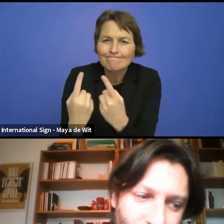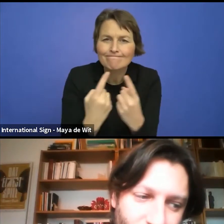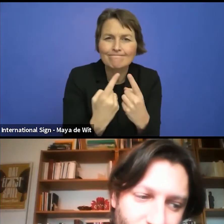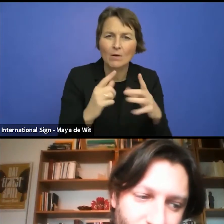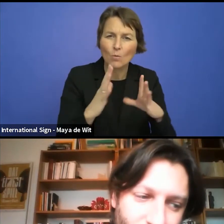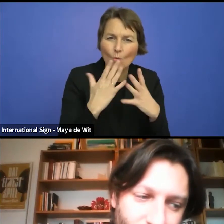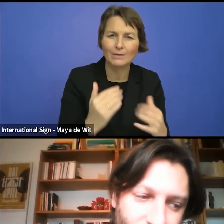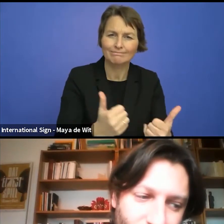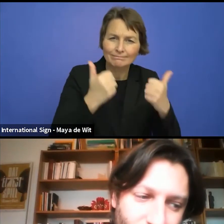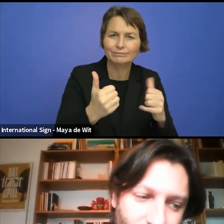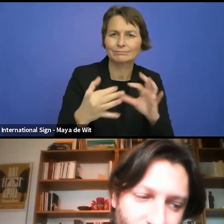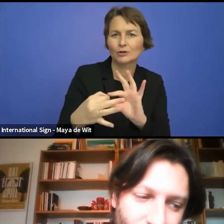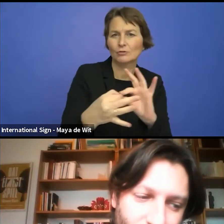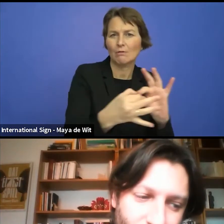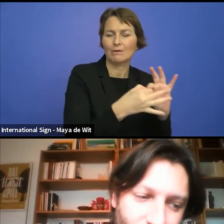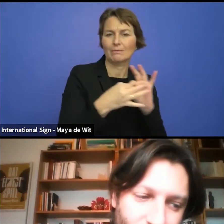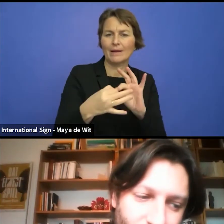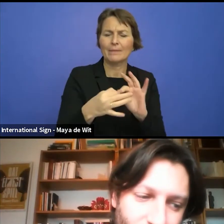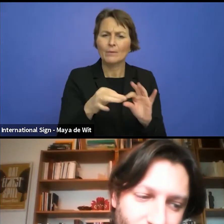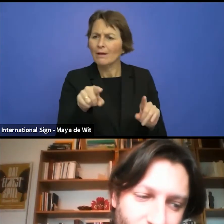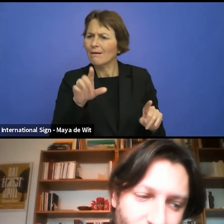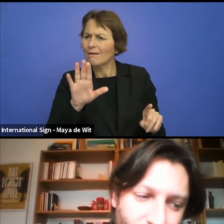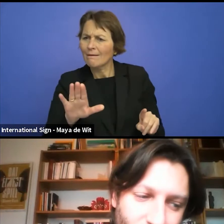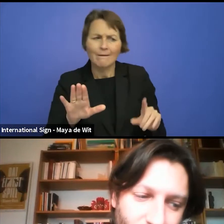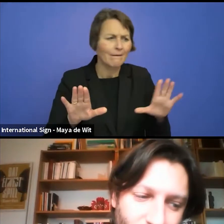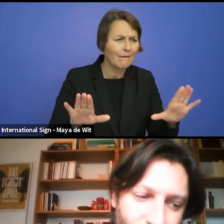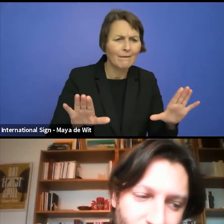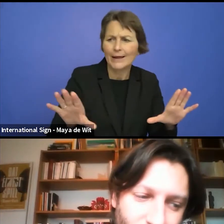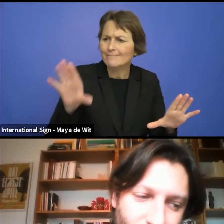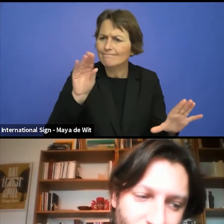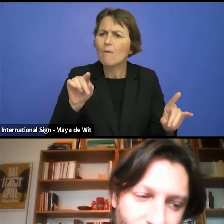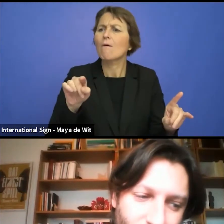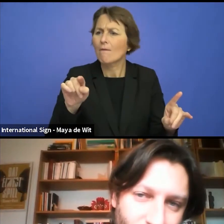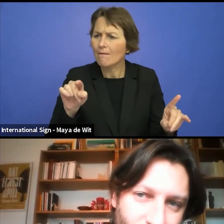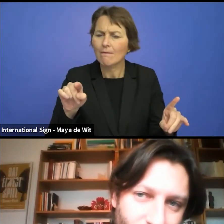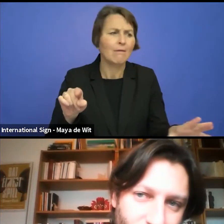To get a better understanding of each other and to bring this change and we had the task to organize